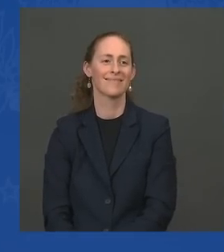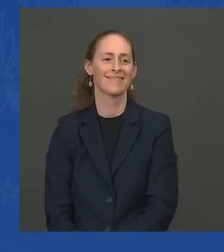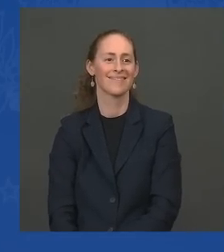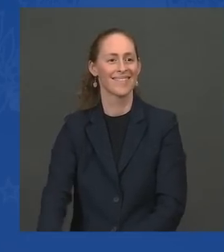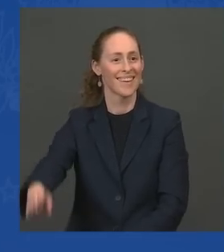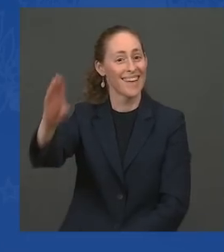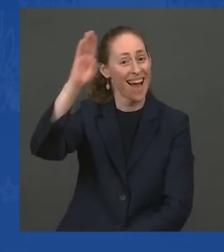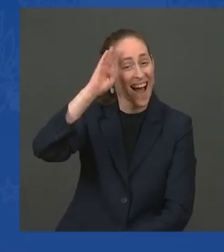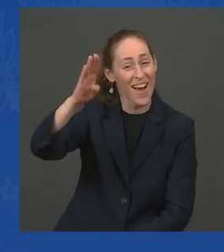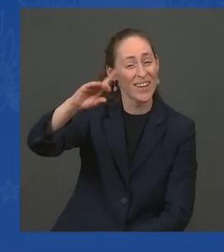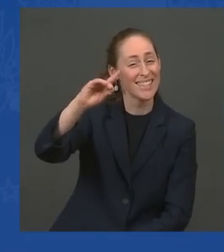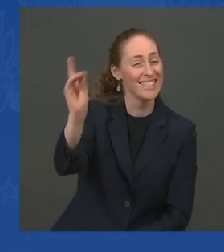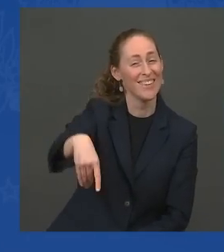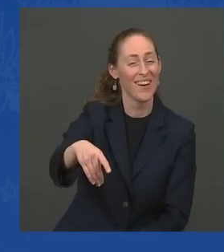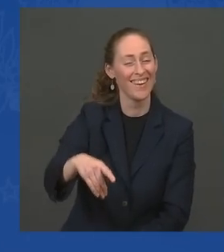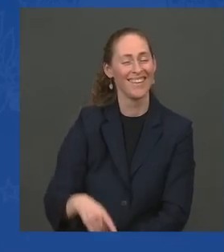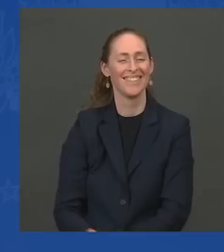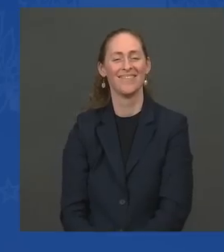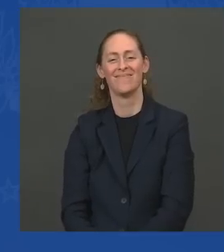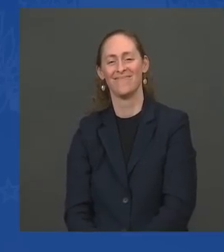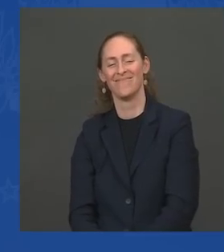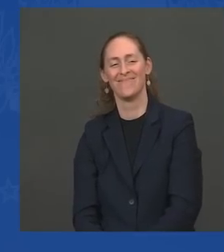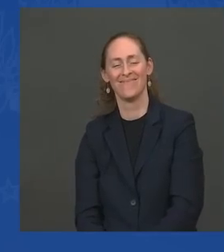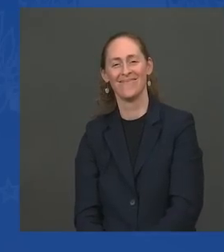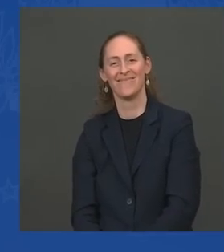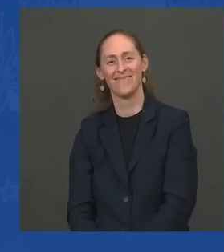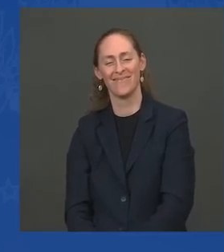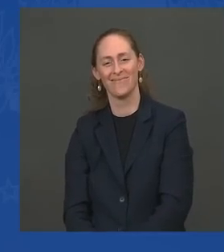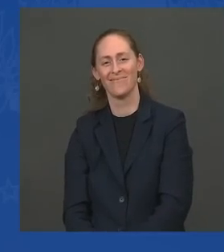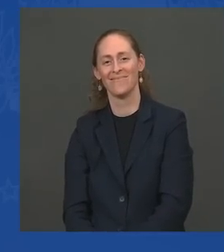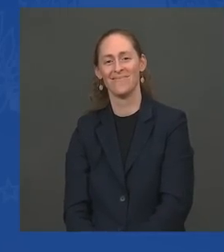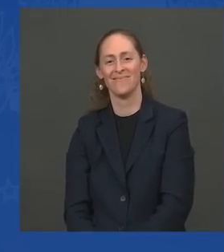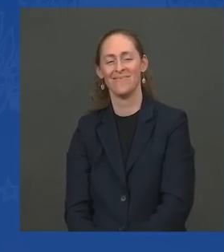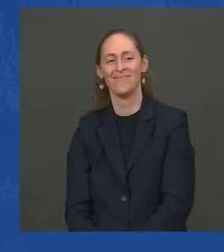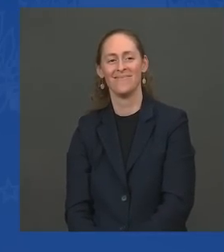It's great to be back.